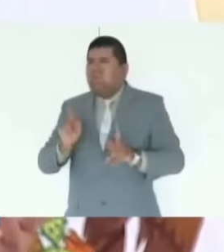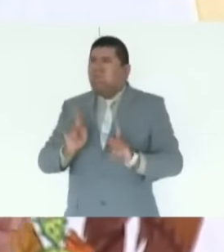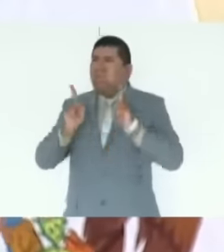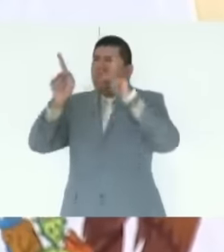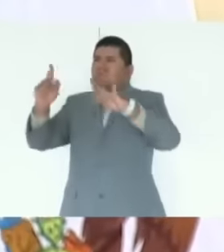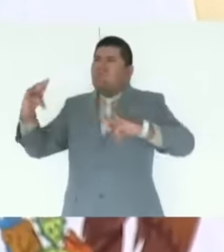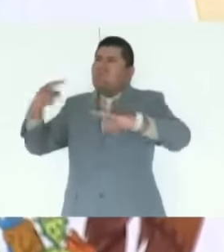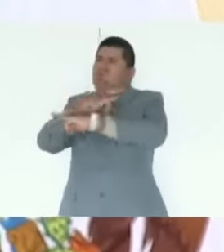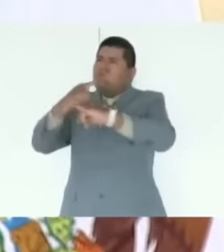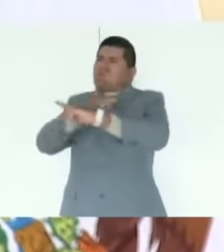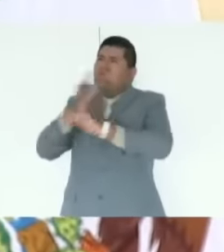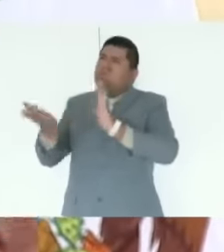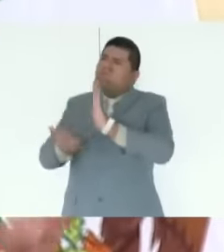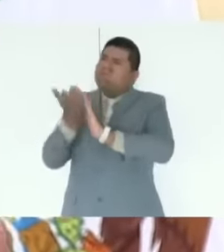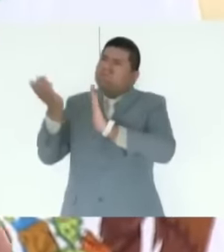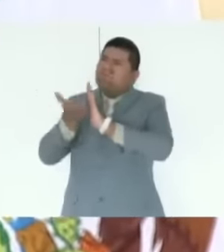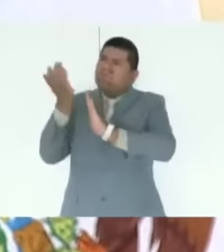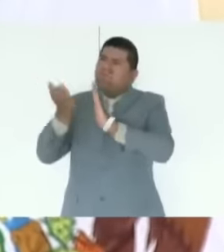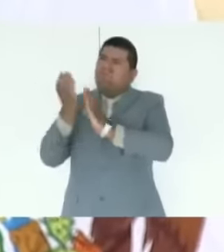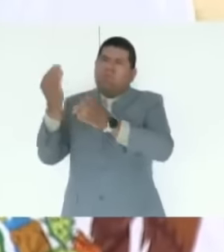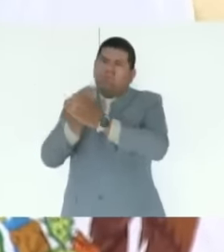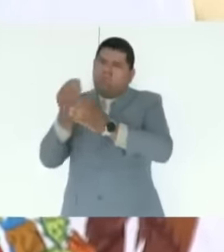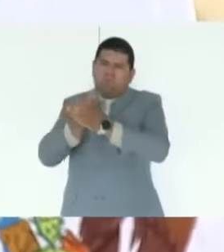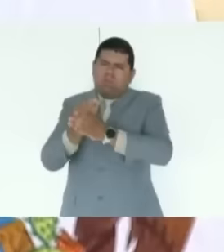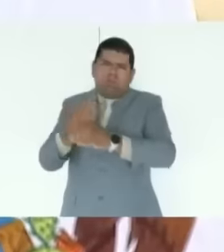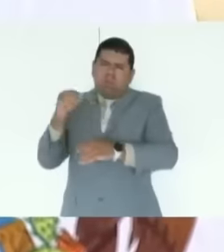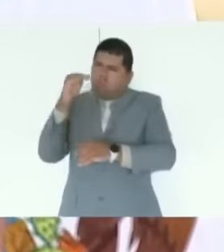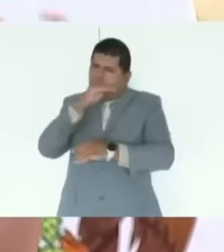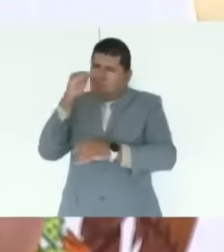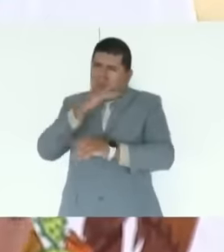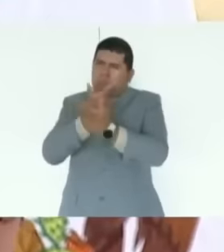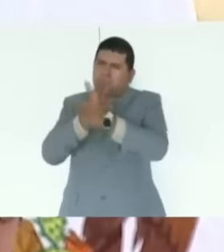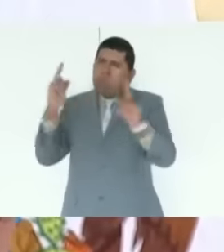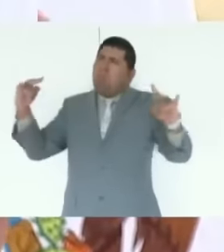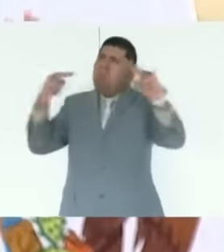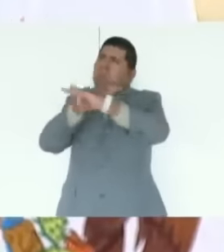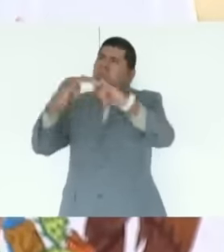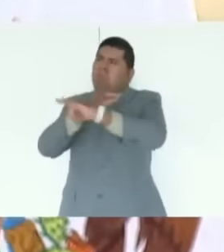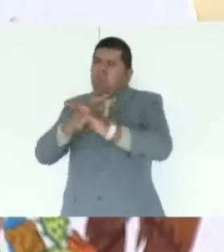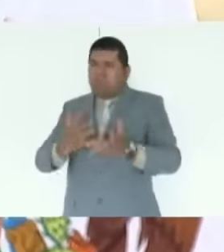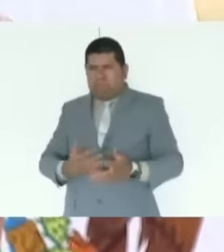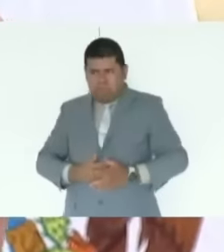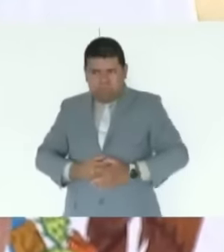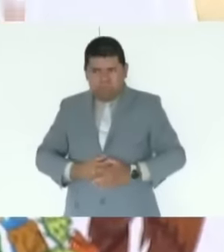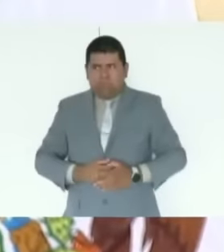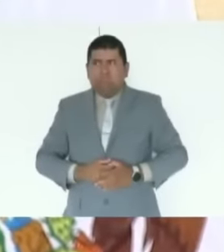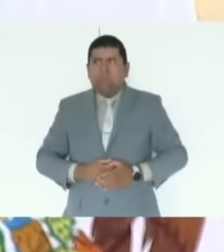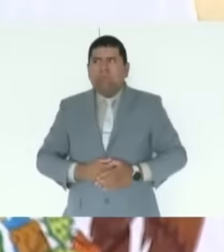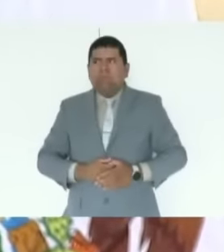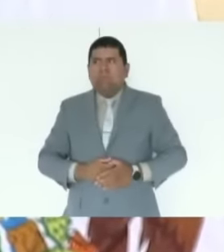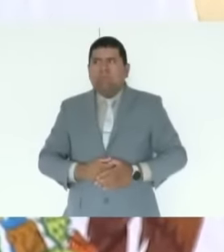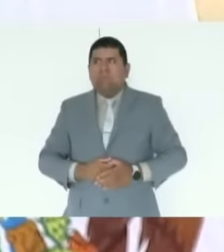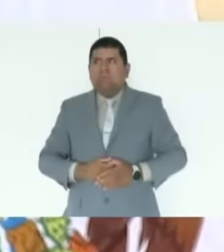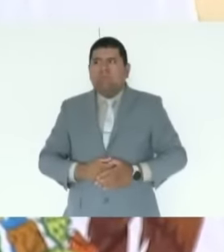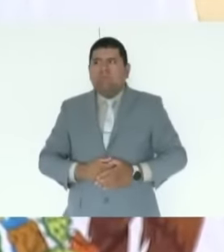floor that is not private there is no charge on top of the peripheral when we won the survey of our